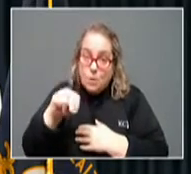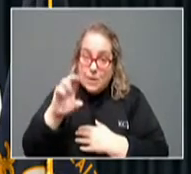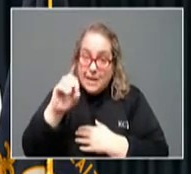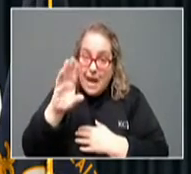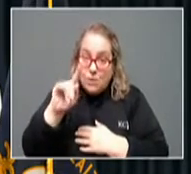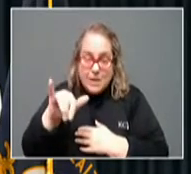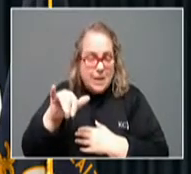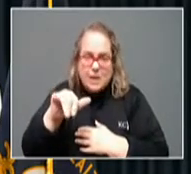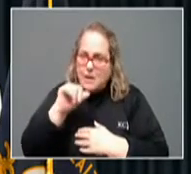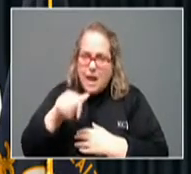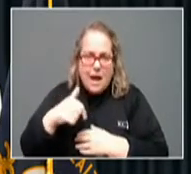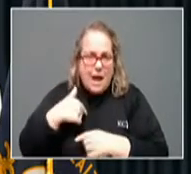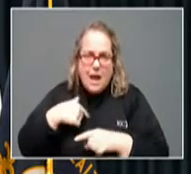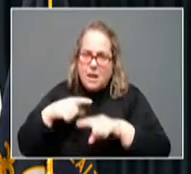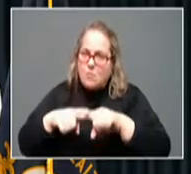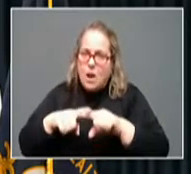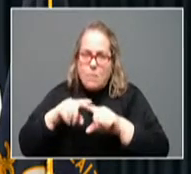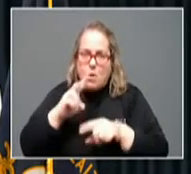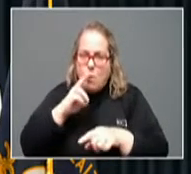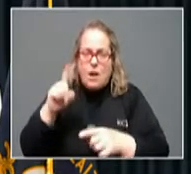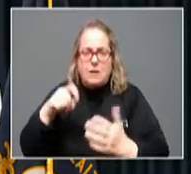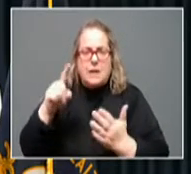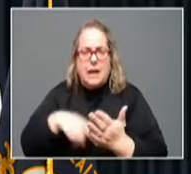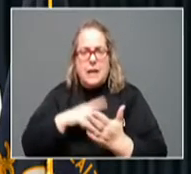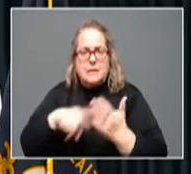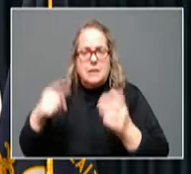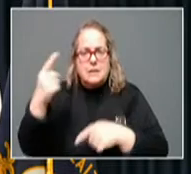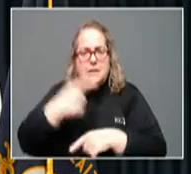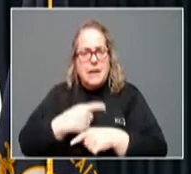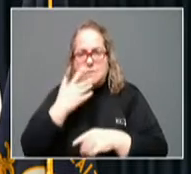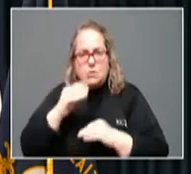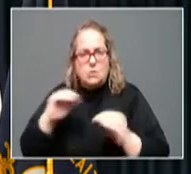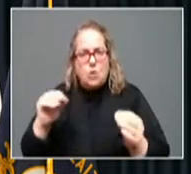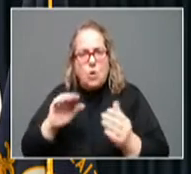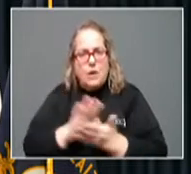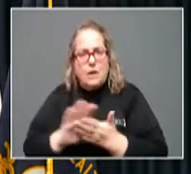cancel some days because of it. It's also critical for economic development